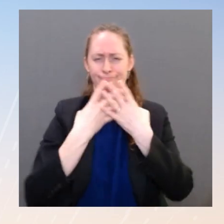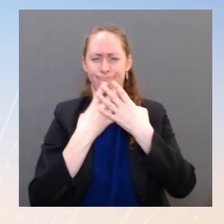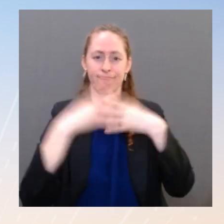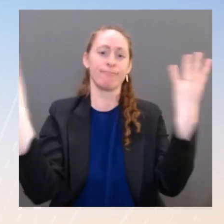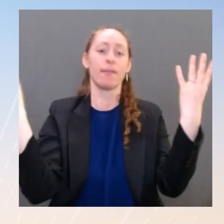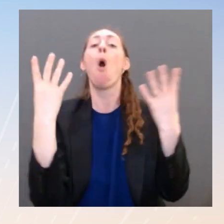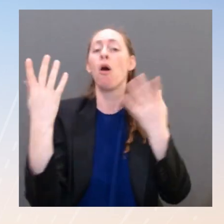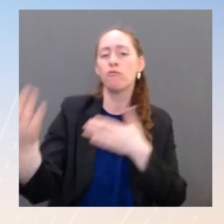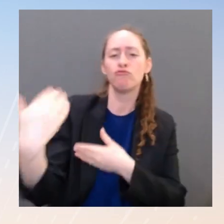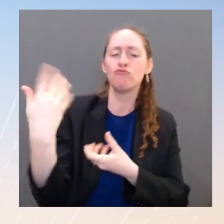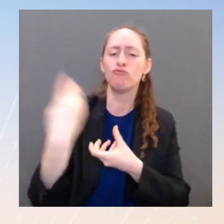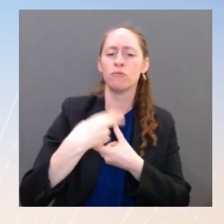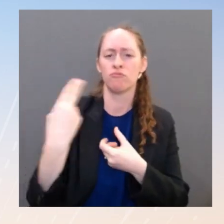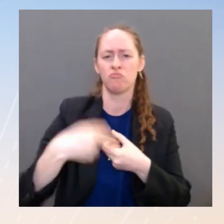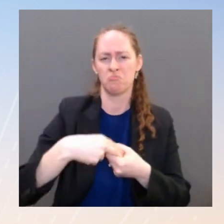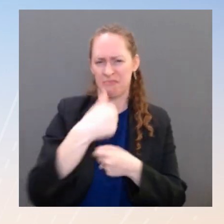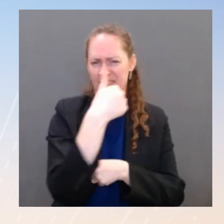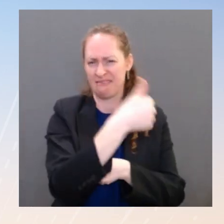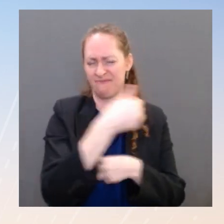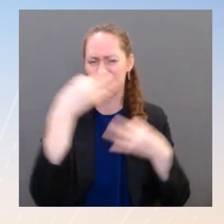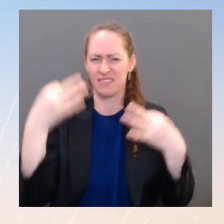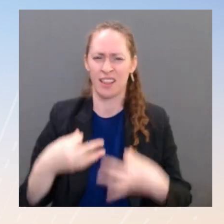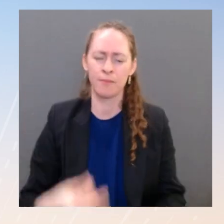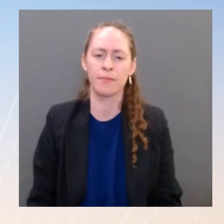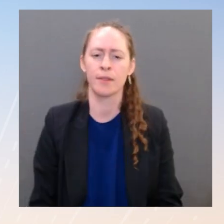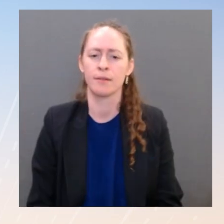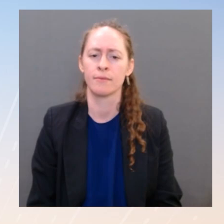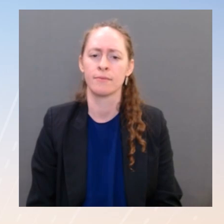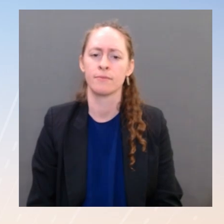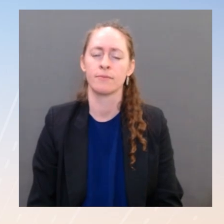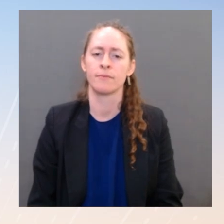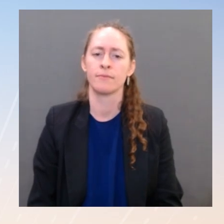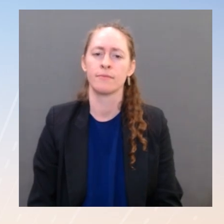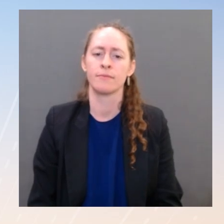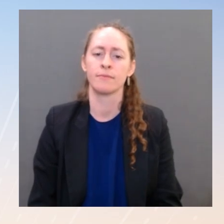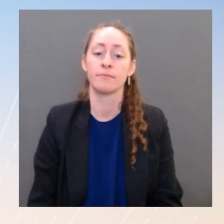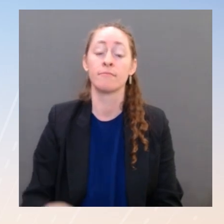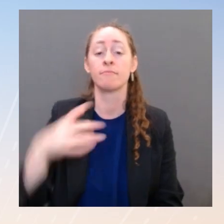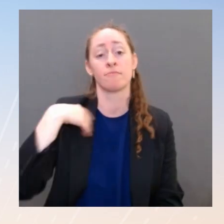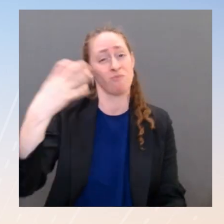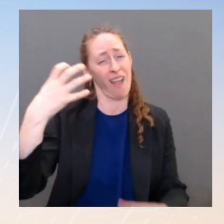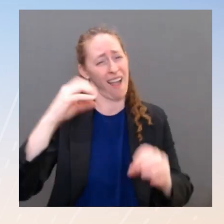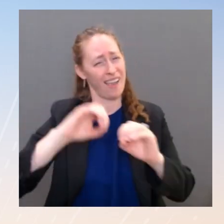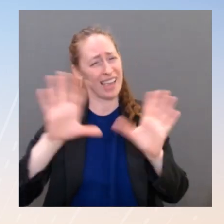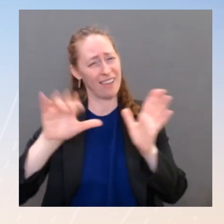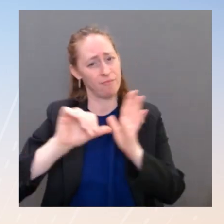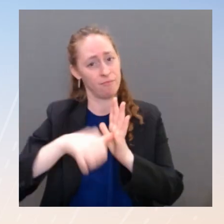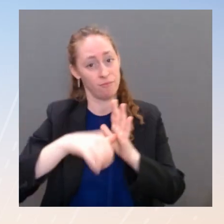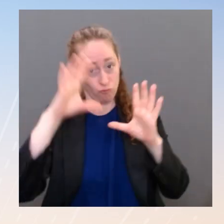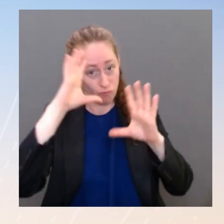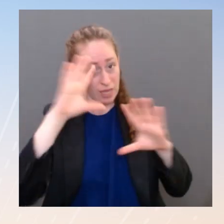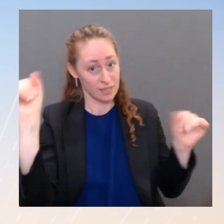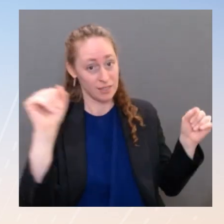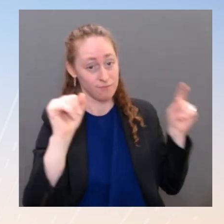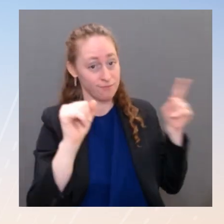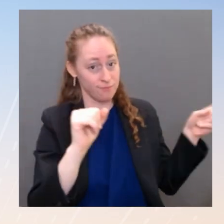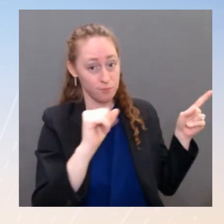is the fact that President Putin's clear objective at the beginning, prior to his invasion at the beginning of this war,